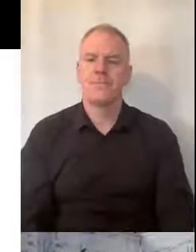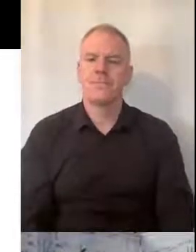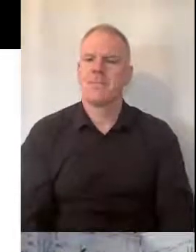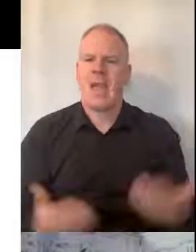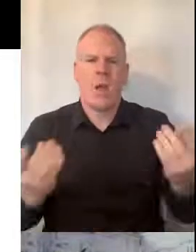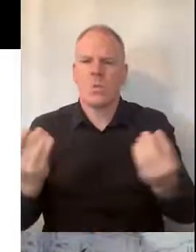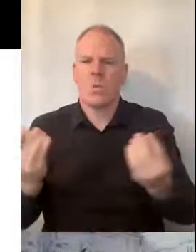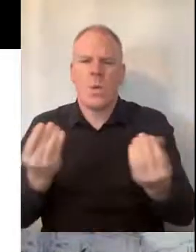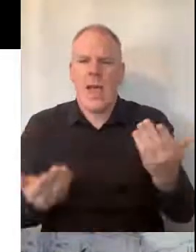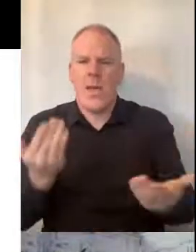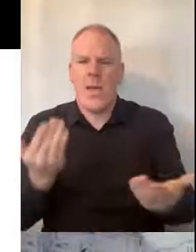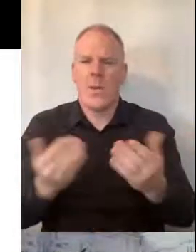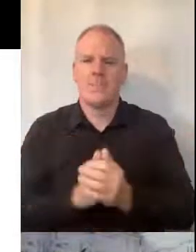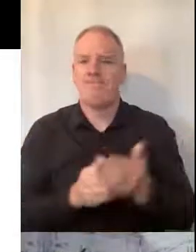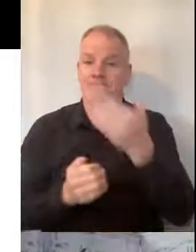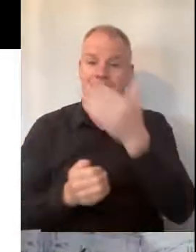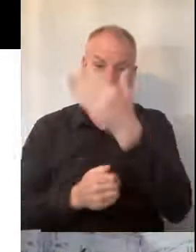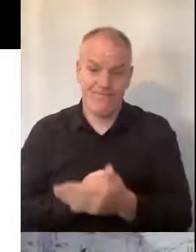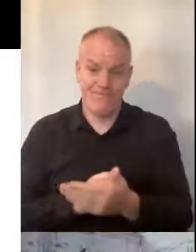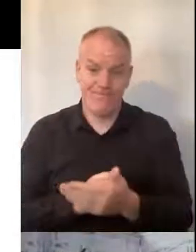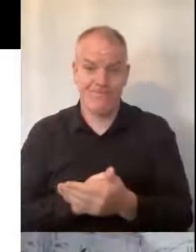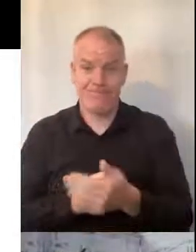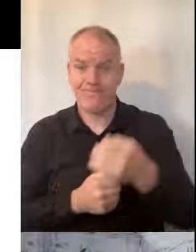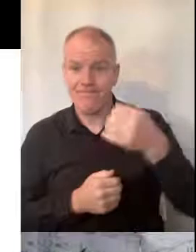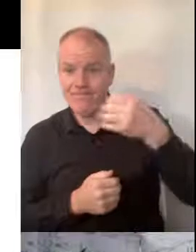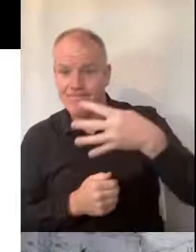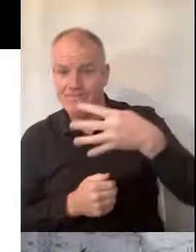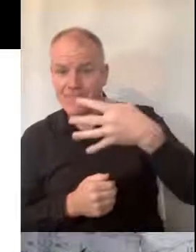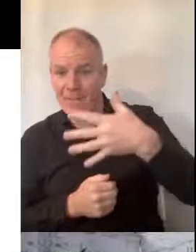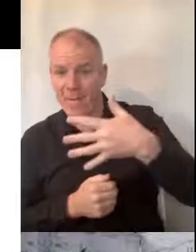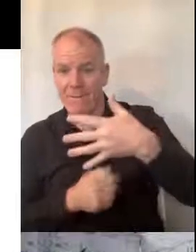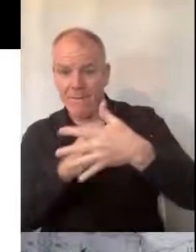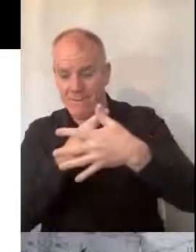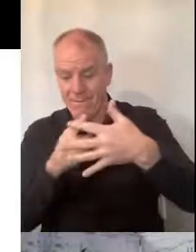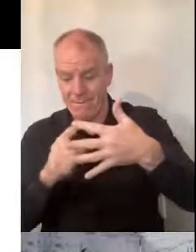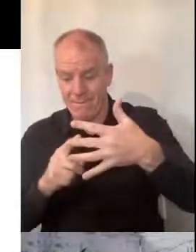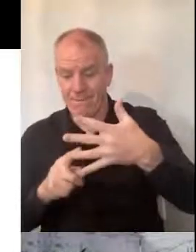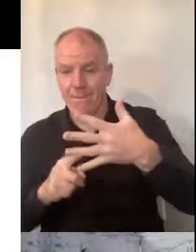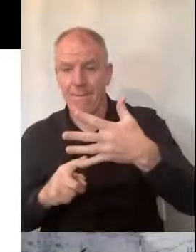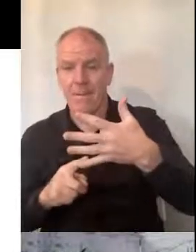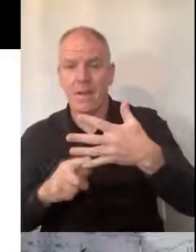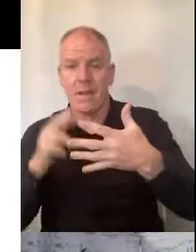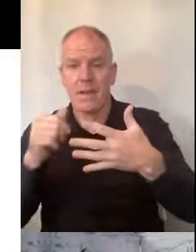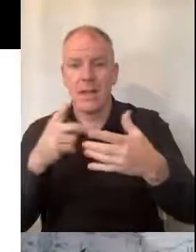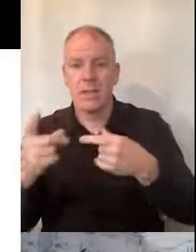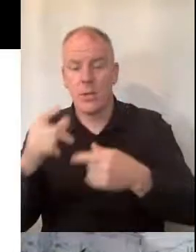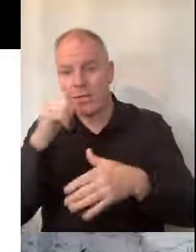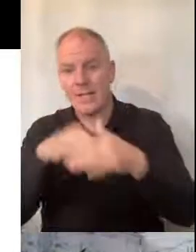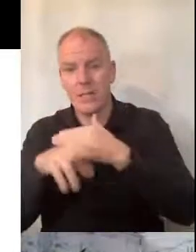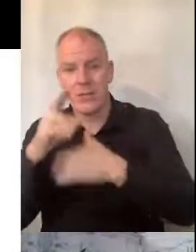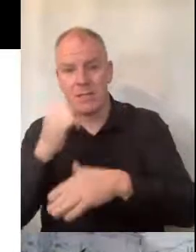So we just have given a very again high level kind of some ideas. Of us and our teaching staff can do.